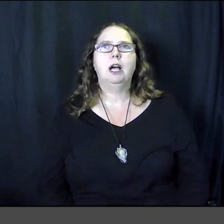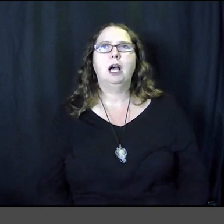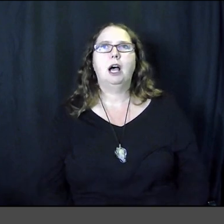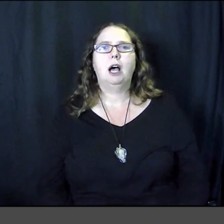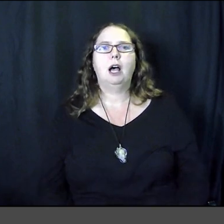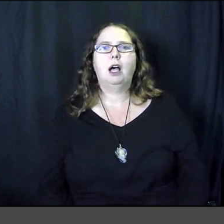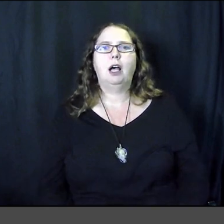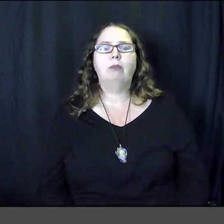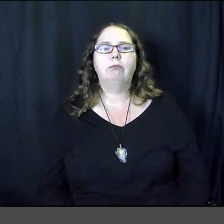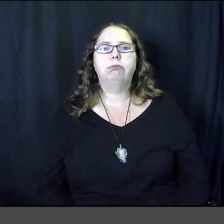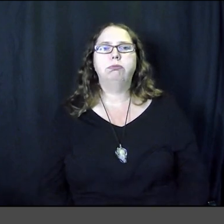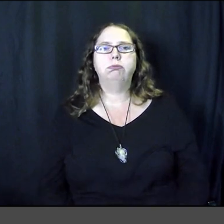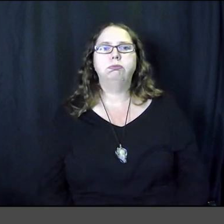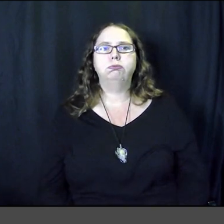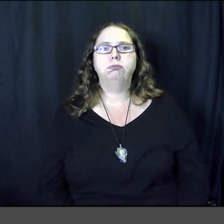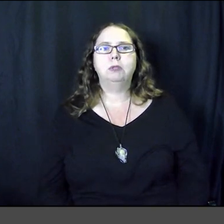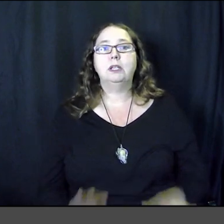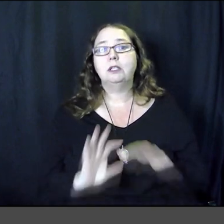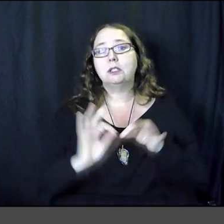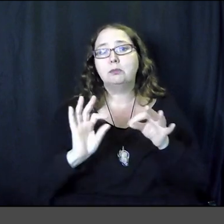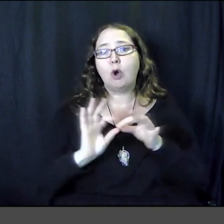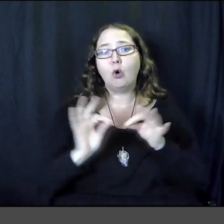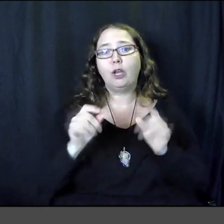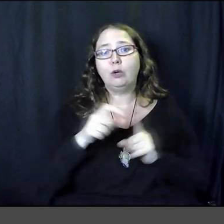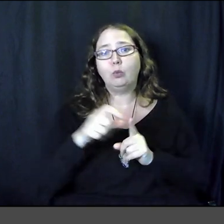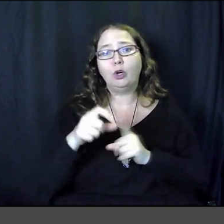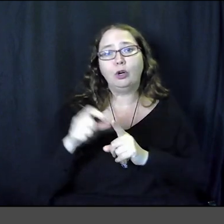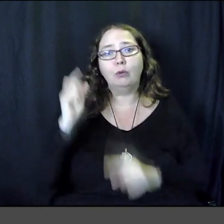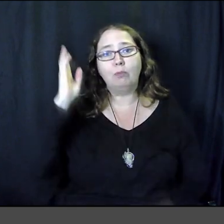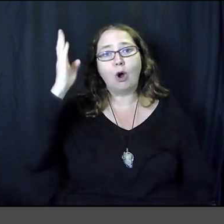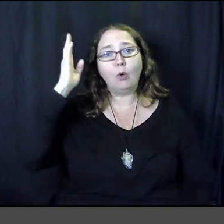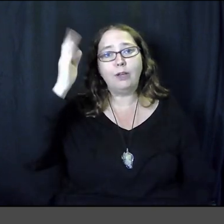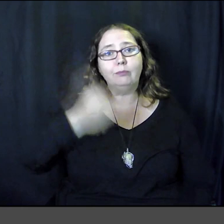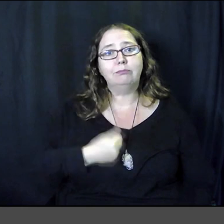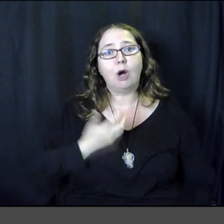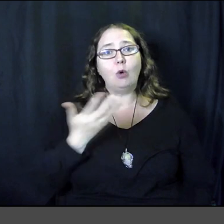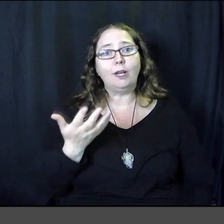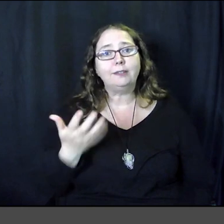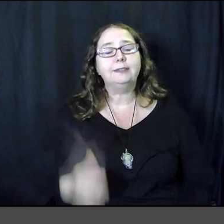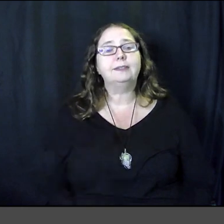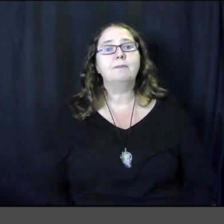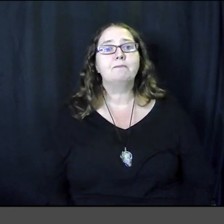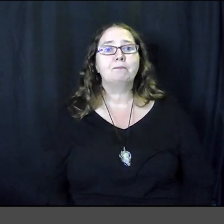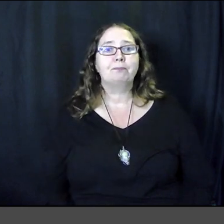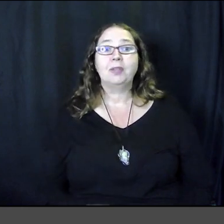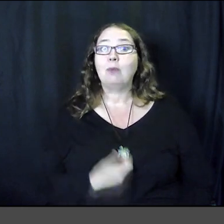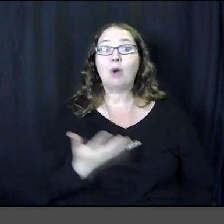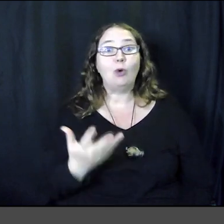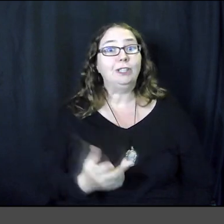POETS AND POETS THAT THEY WANT TO COME OUT OF THE WOODWORK AND POETS HERE IN FRESNO